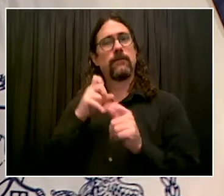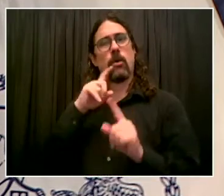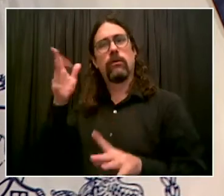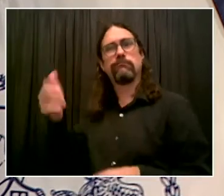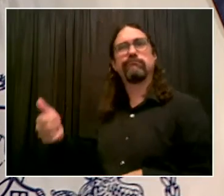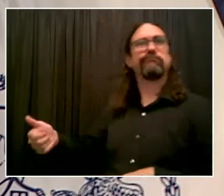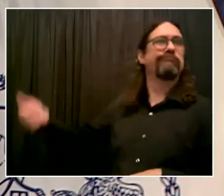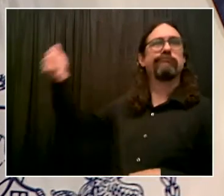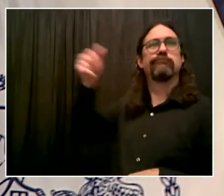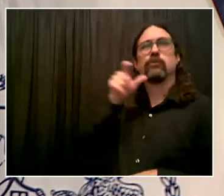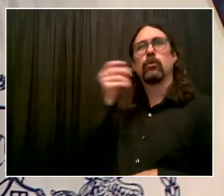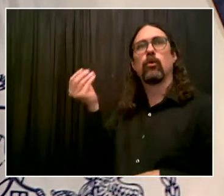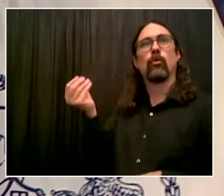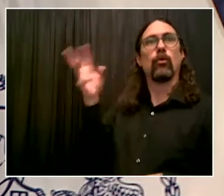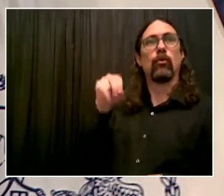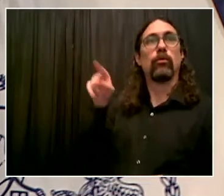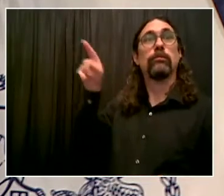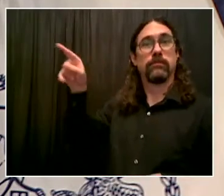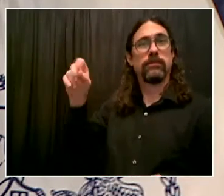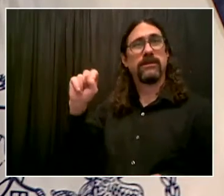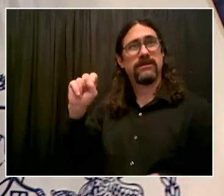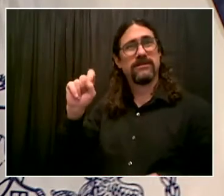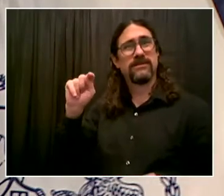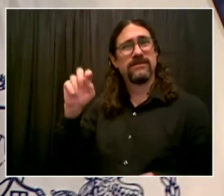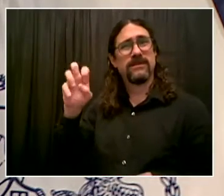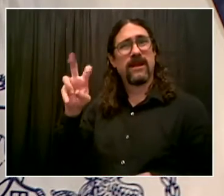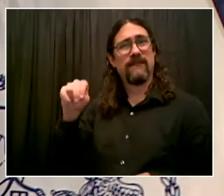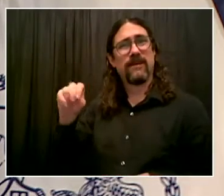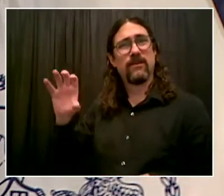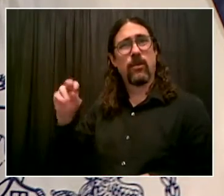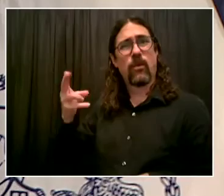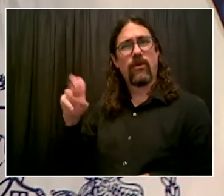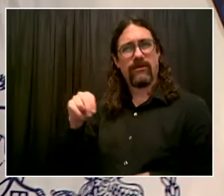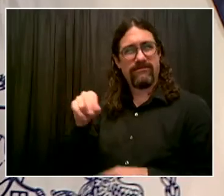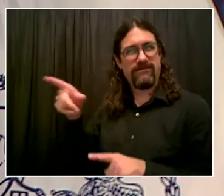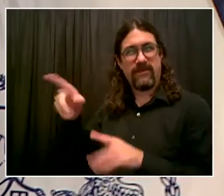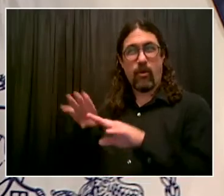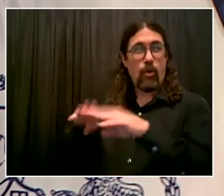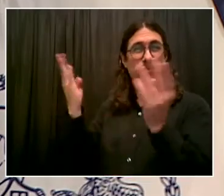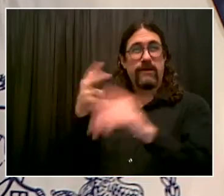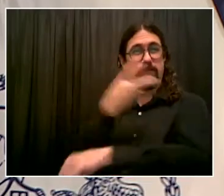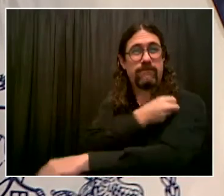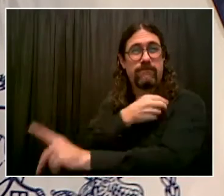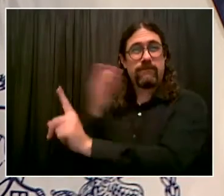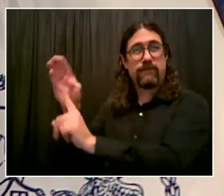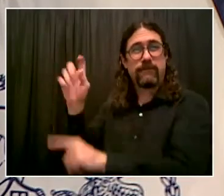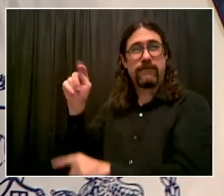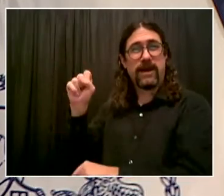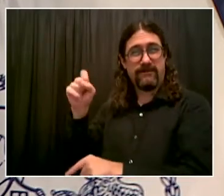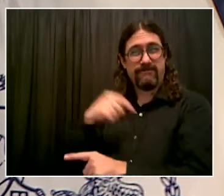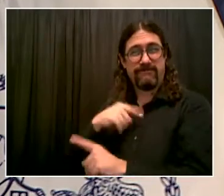STEPPING UP. AND AT CITI